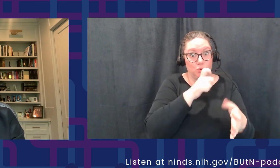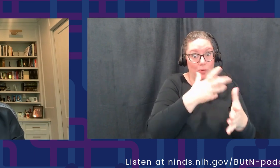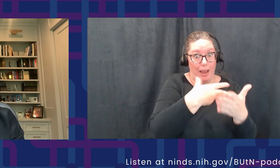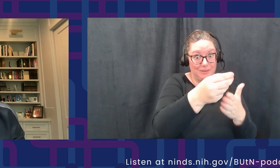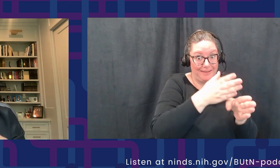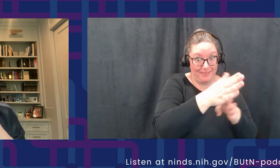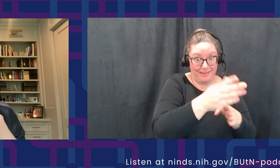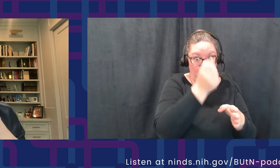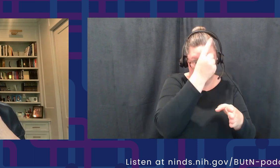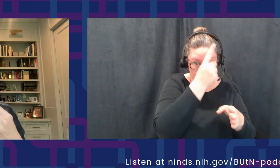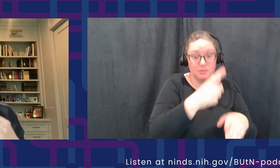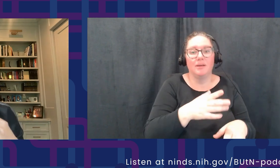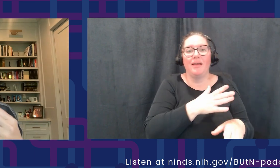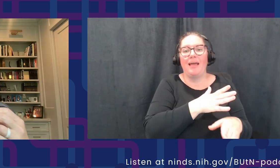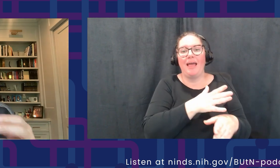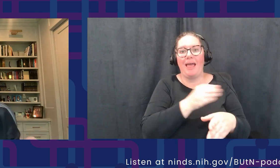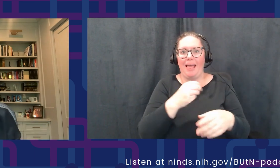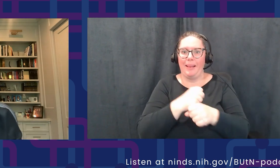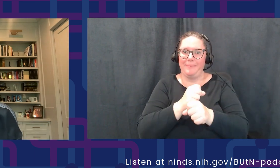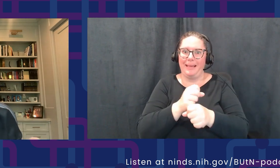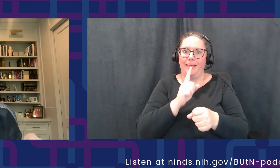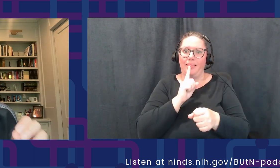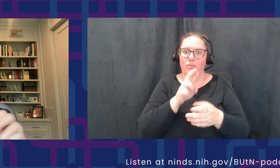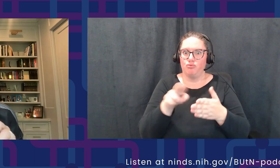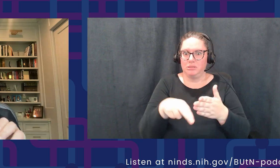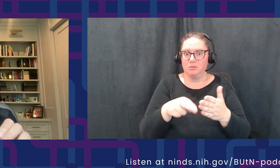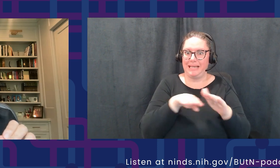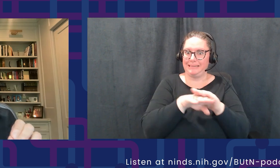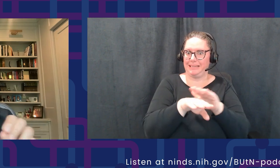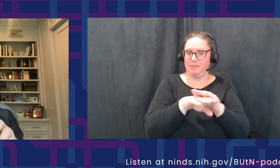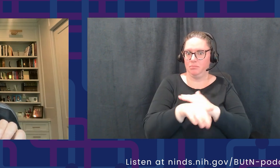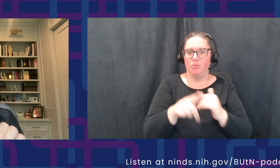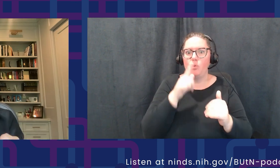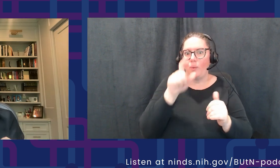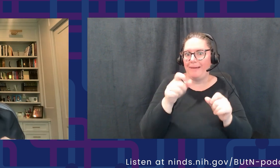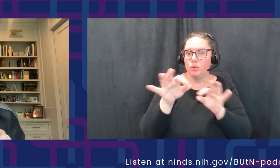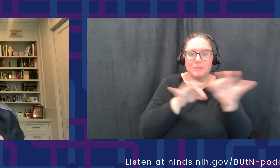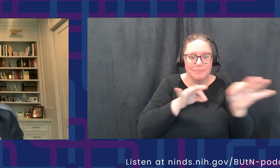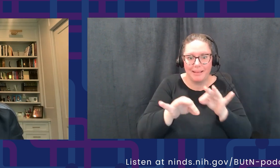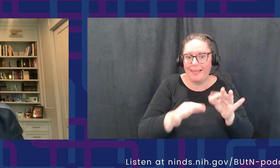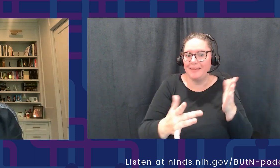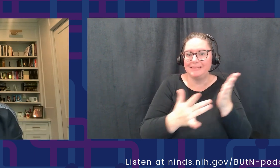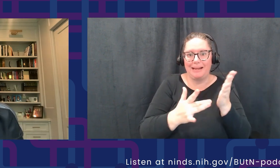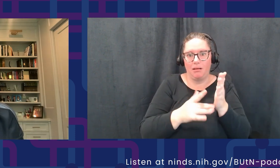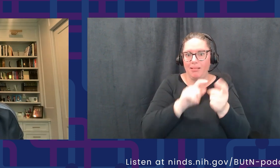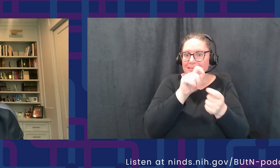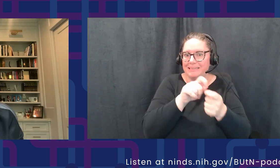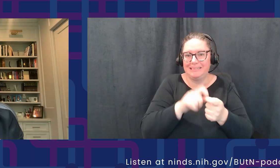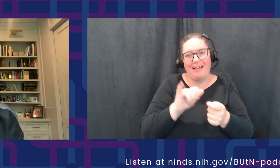You make the results accessible, you don't have to explain the technical detail, that's not the place to do it.